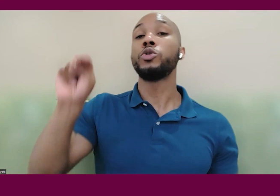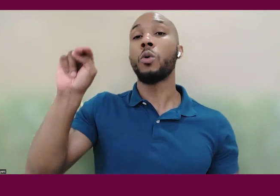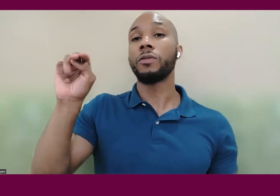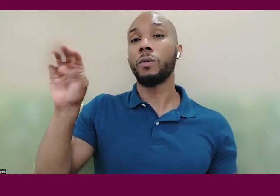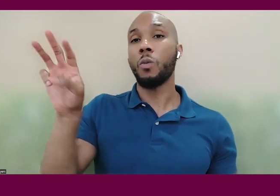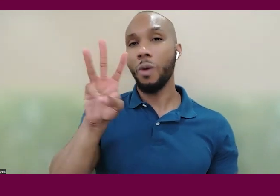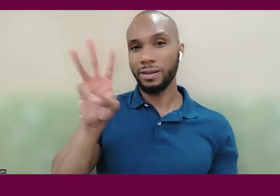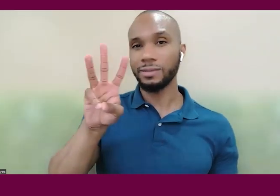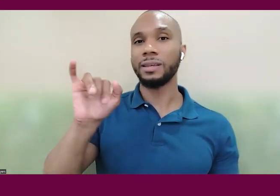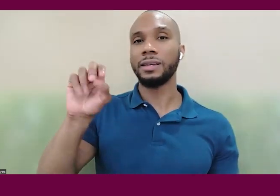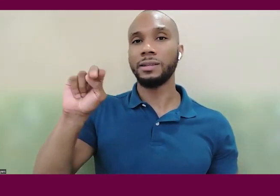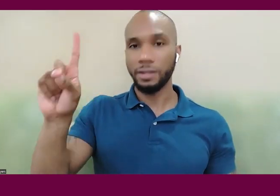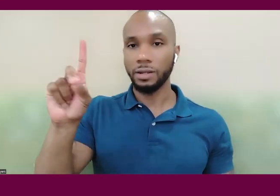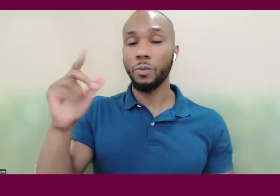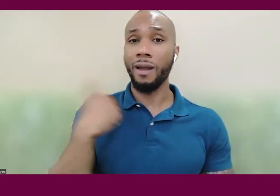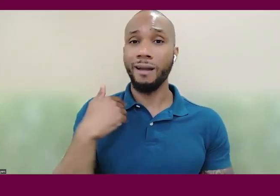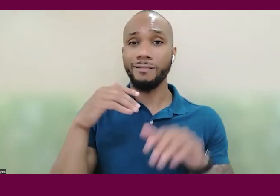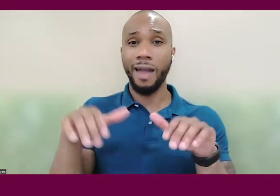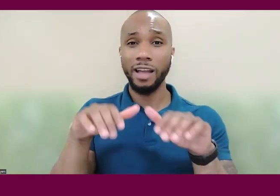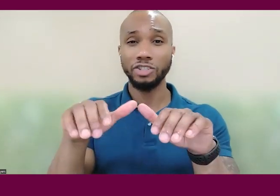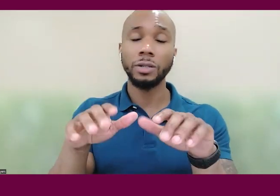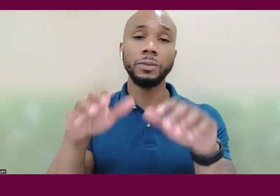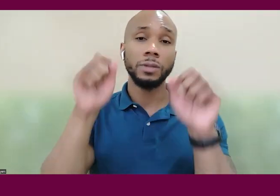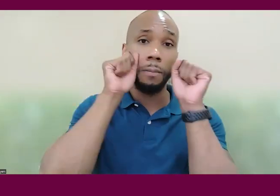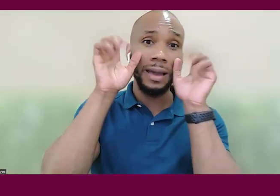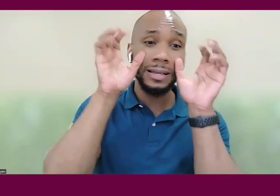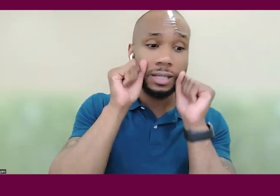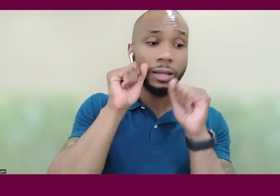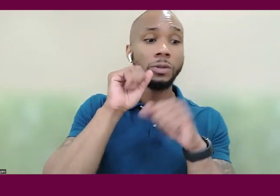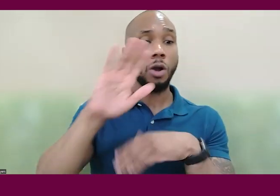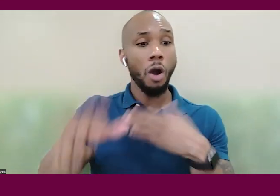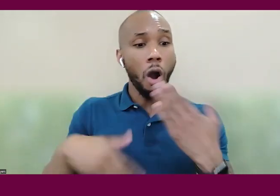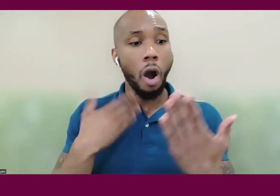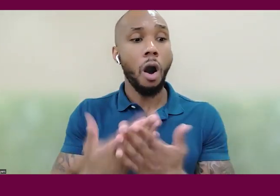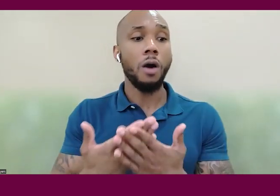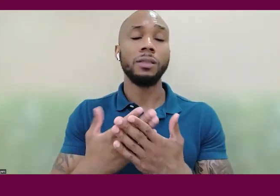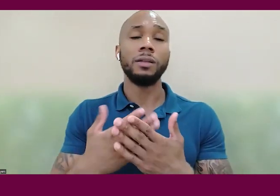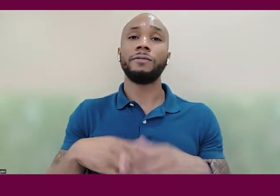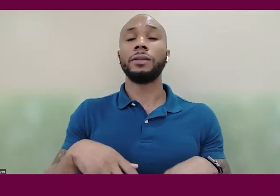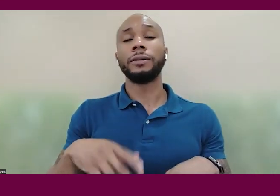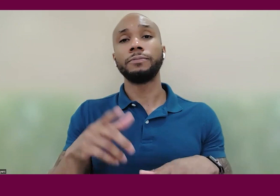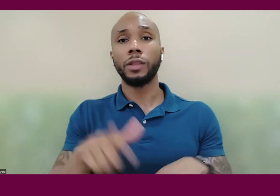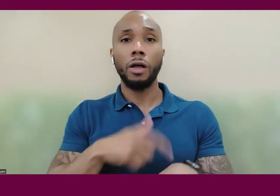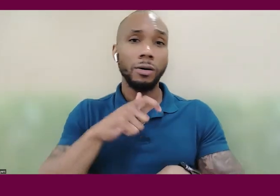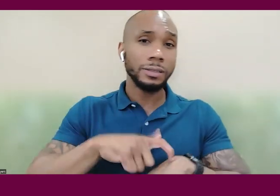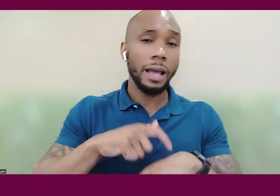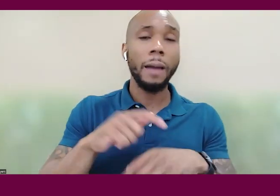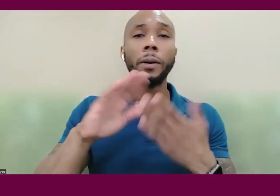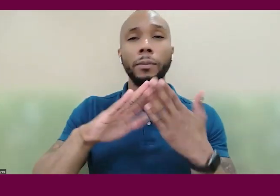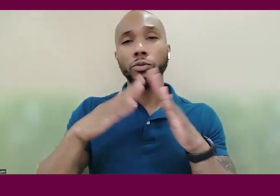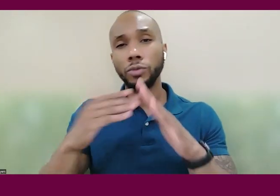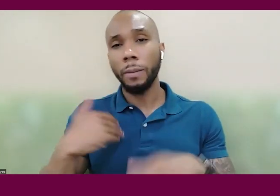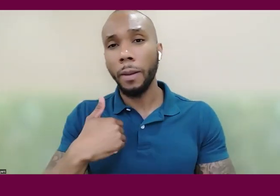Then we had an action and it was amazing and it was all of these long time community members,